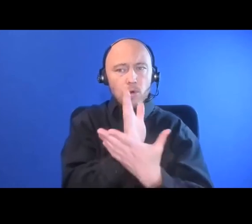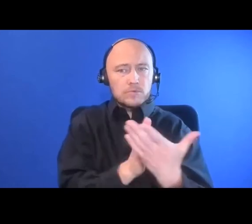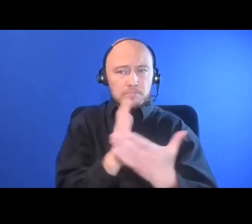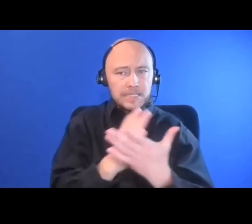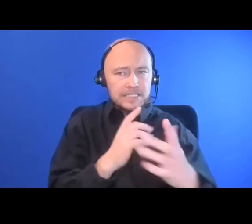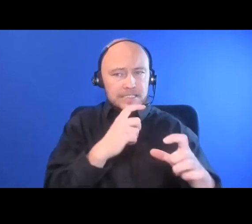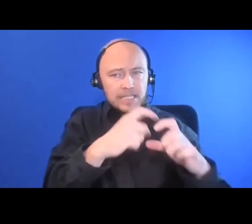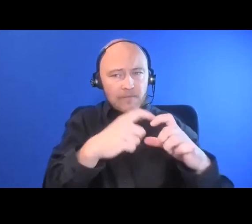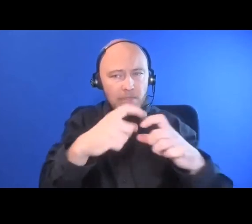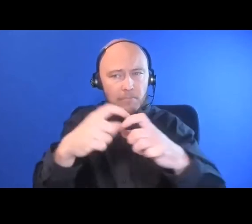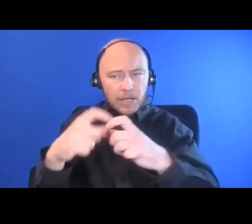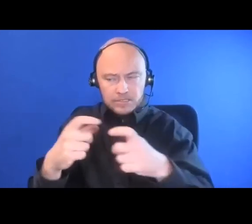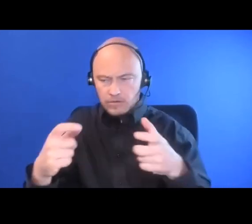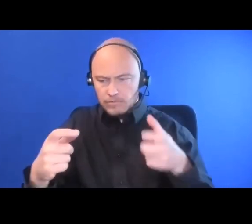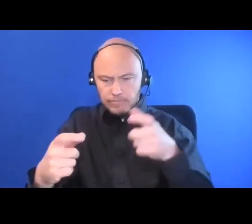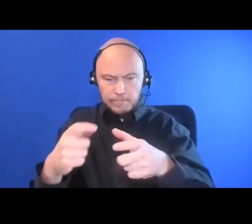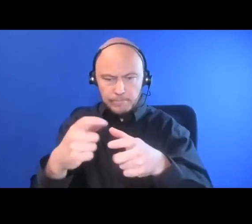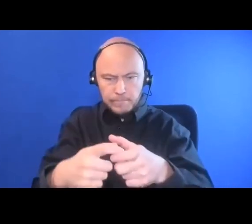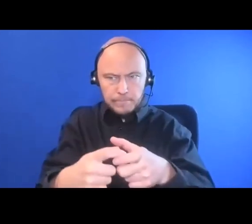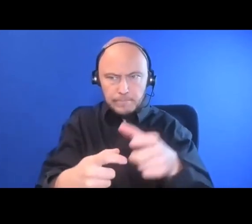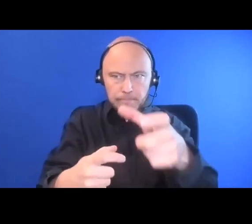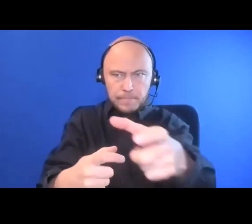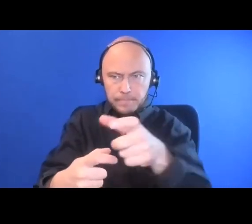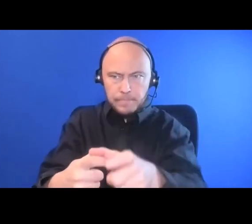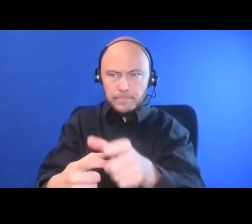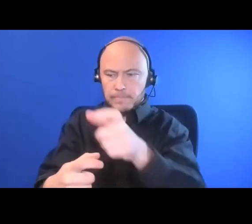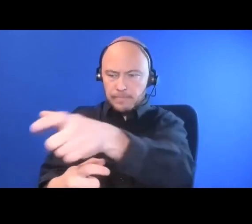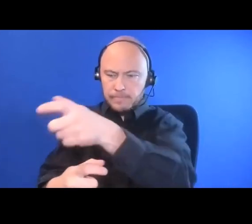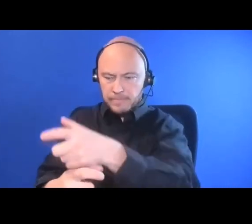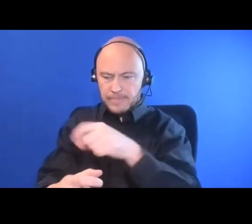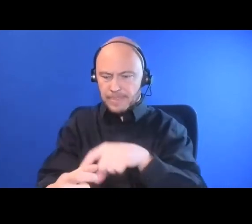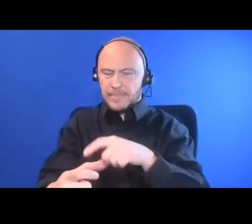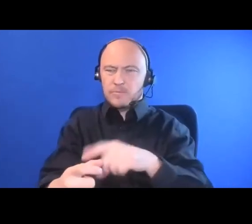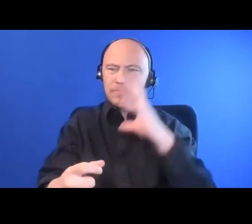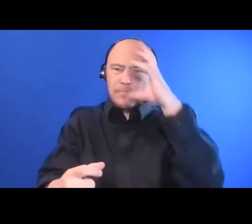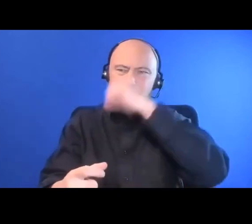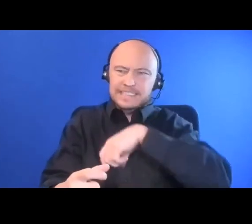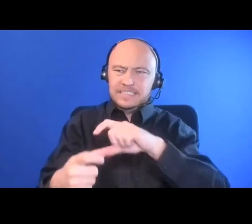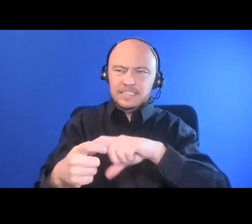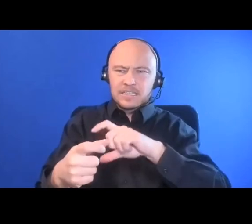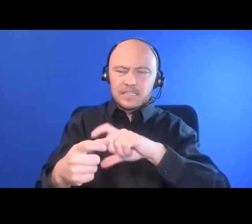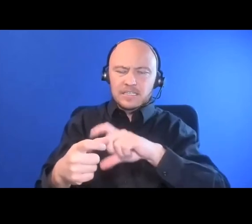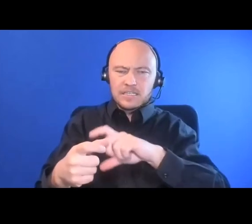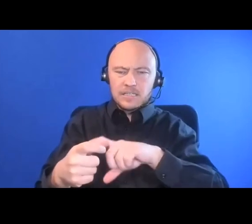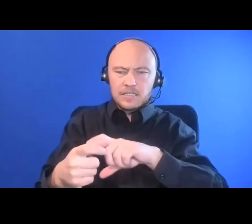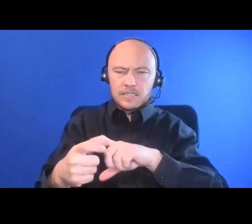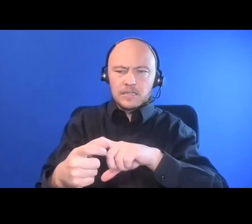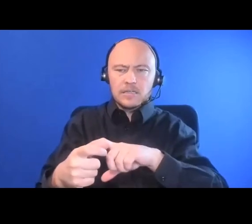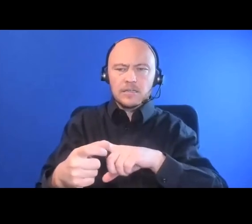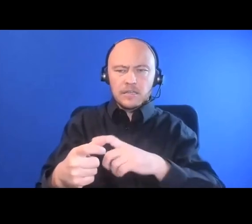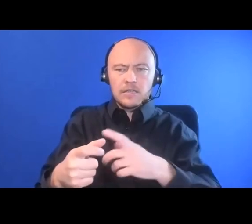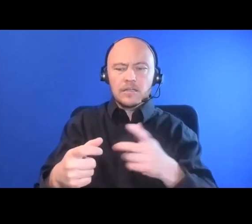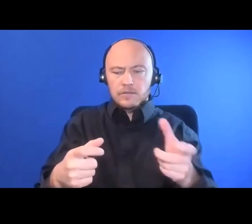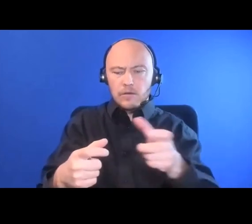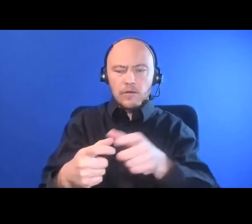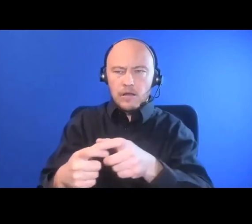were all in place and that piece was missing. That's where everything came together for me.